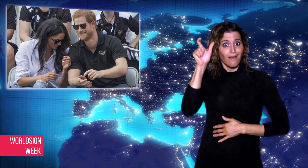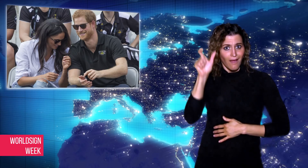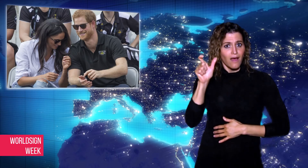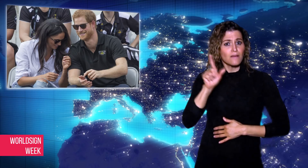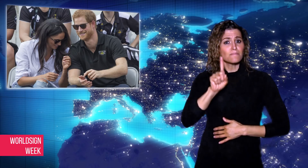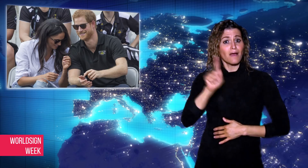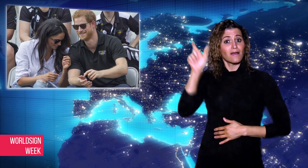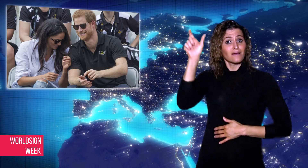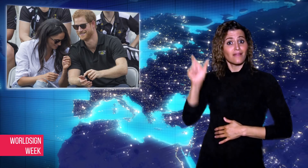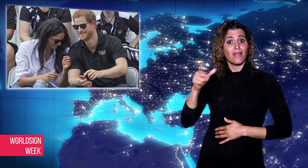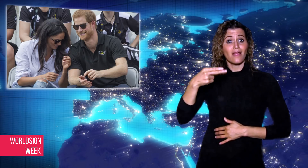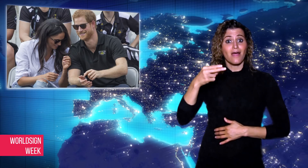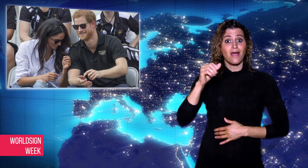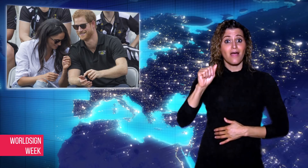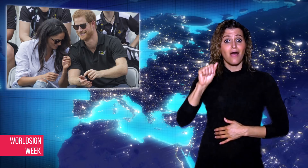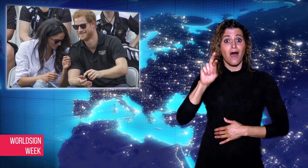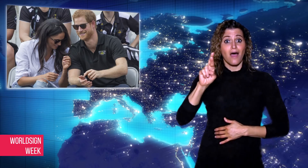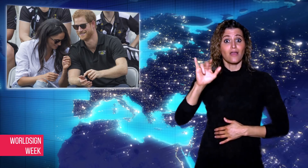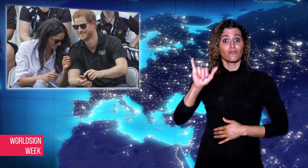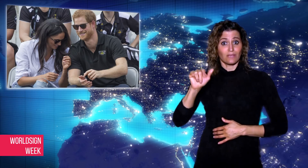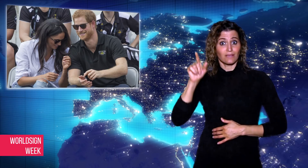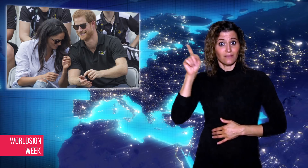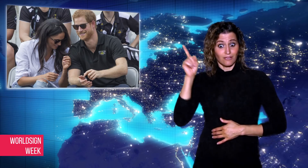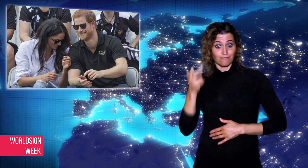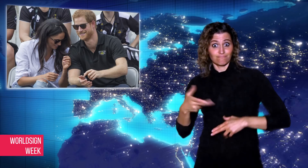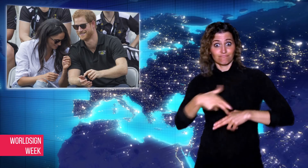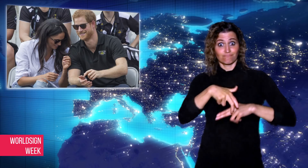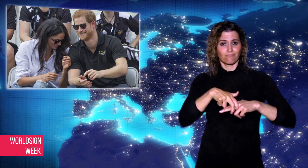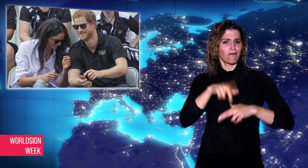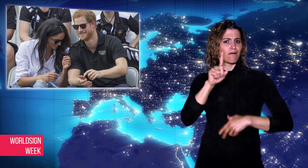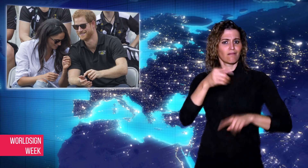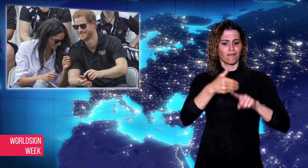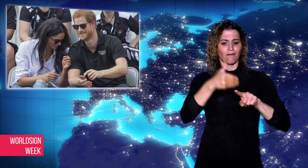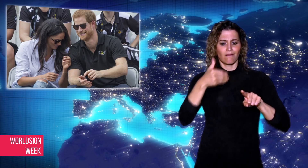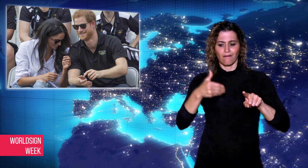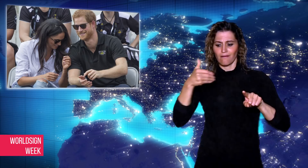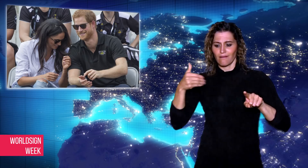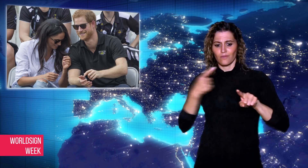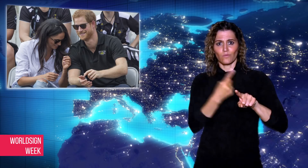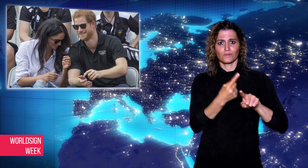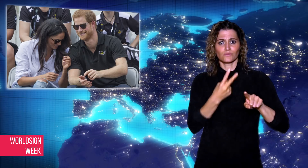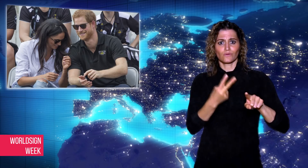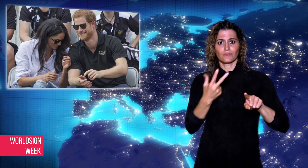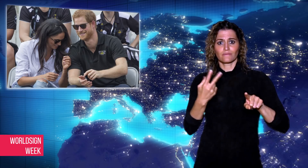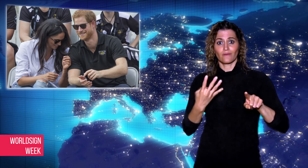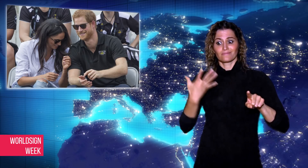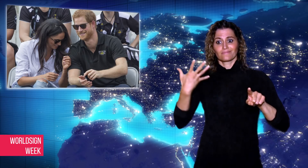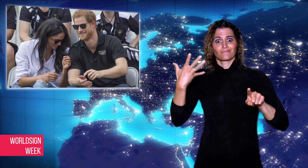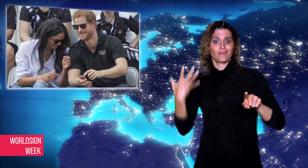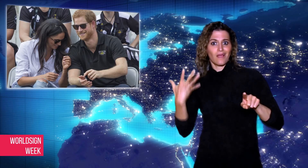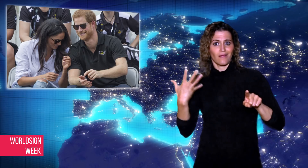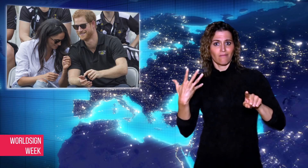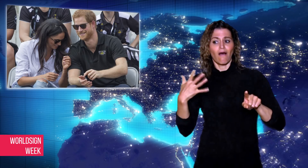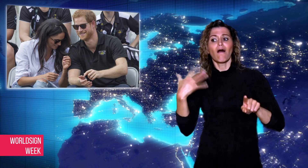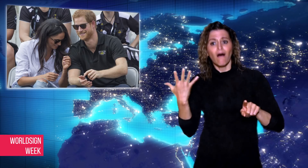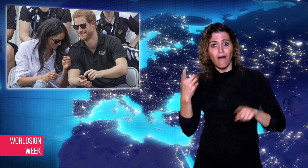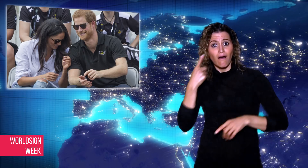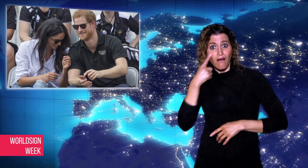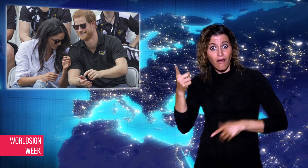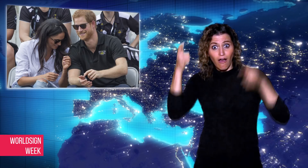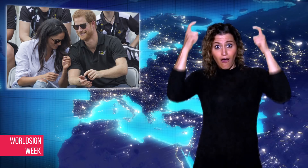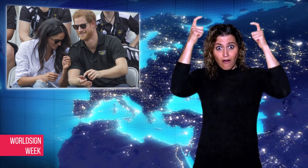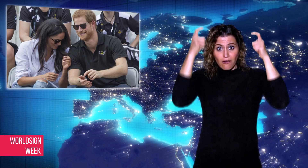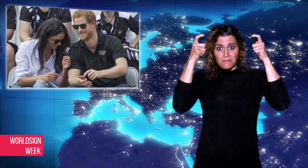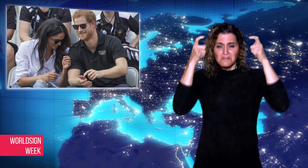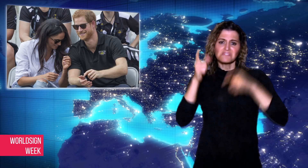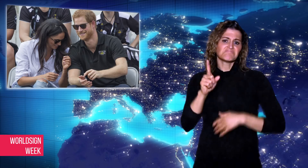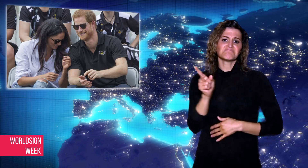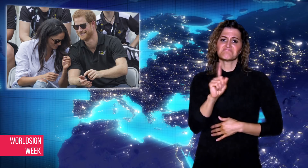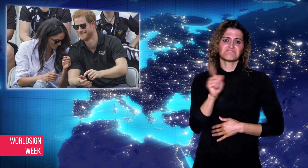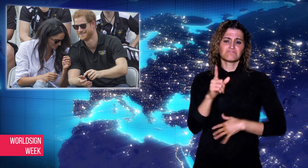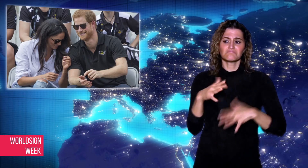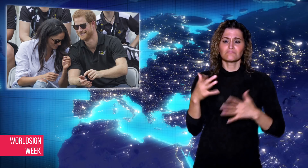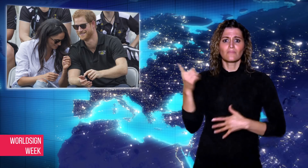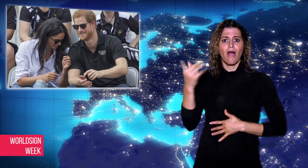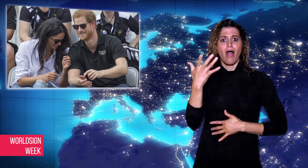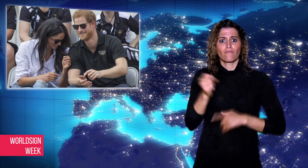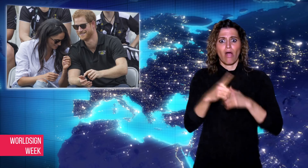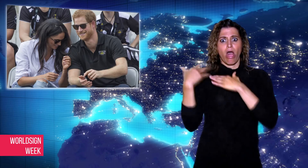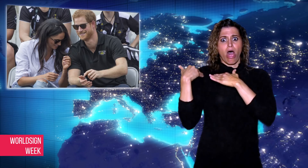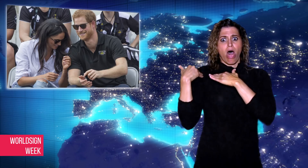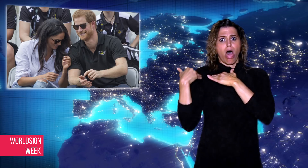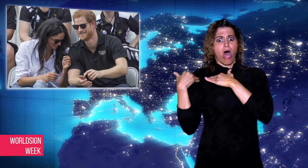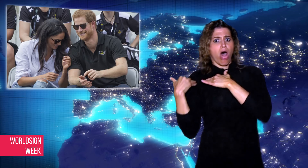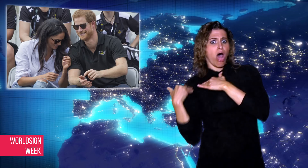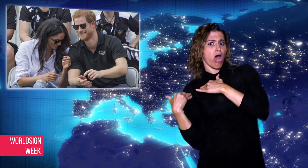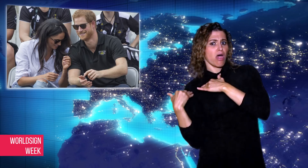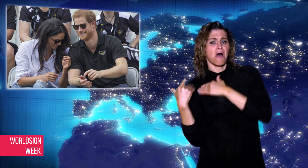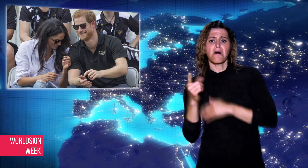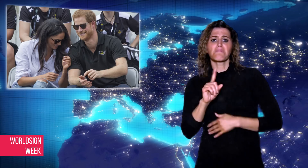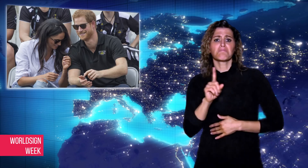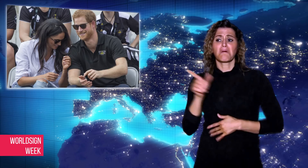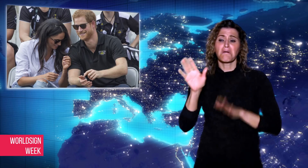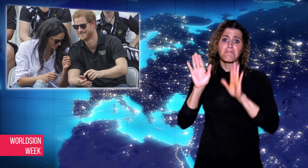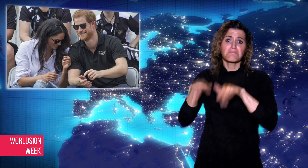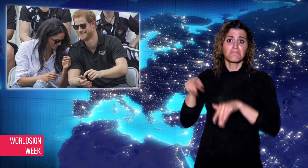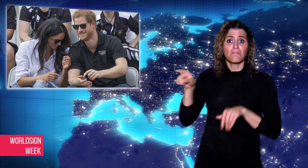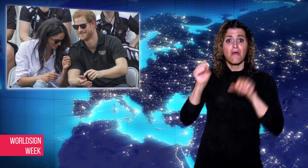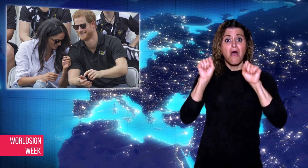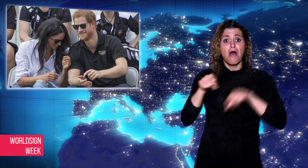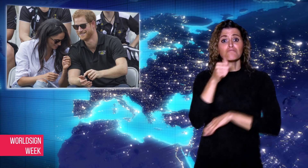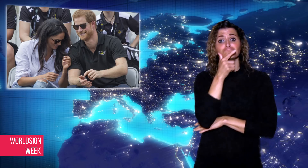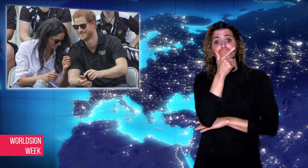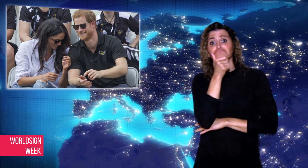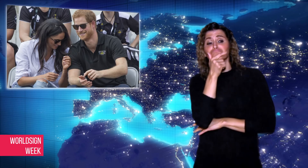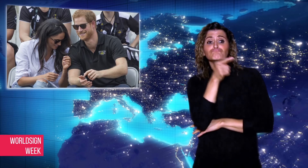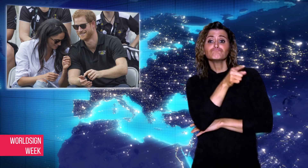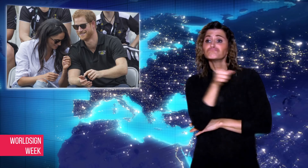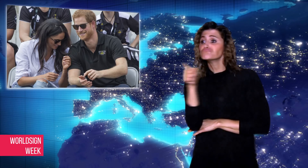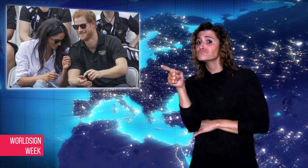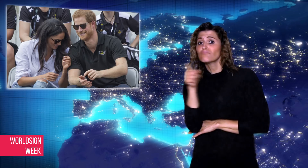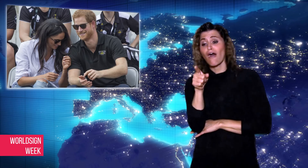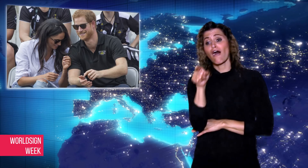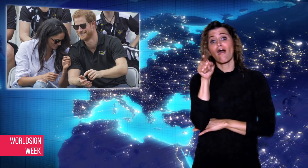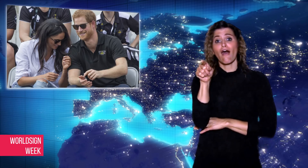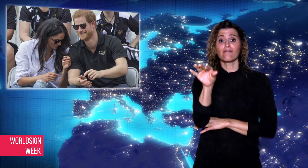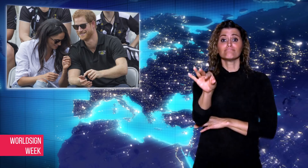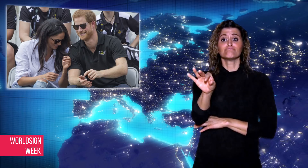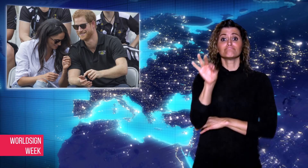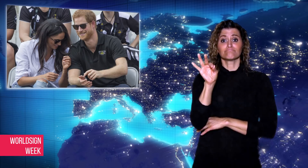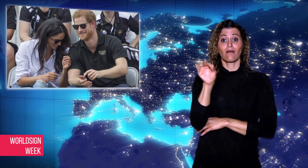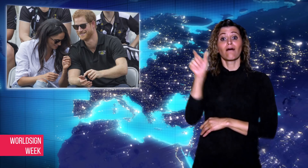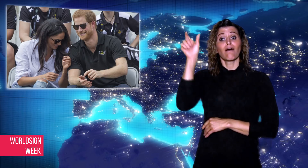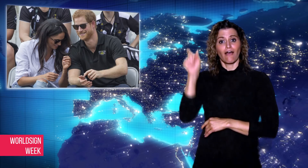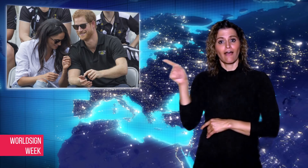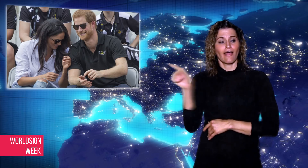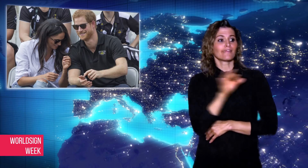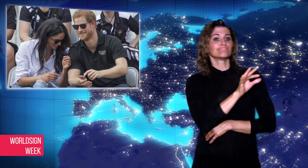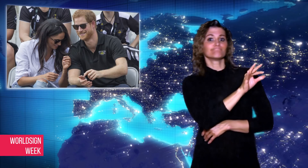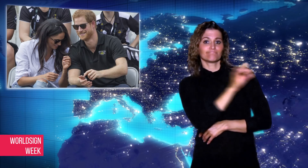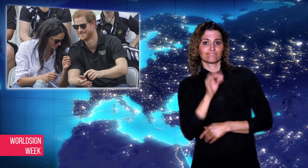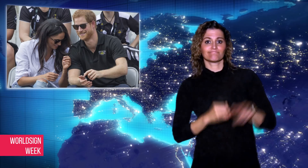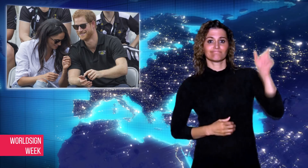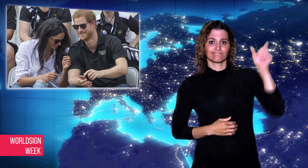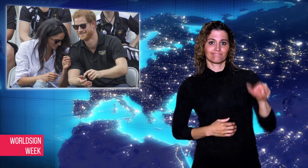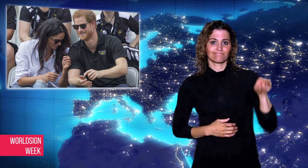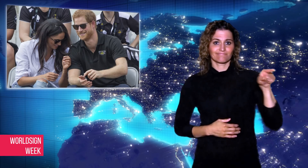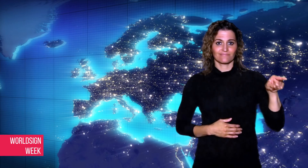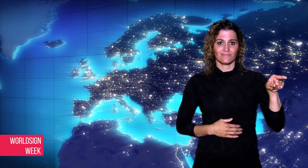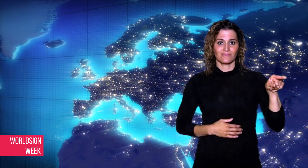pressure on him to find a suitable partner.